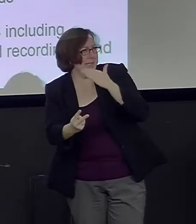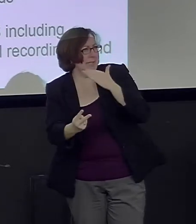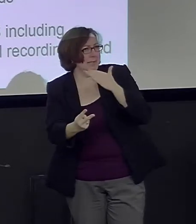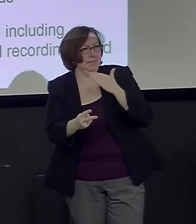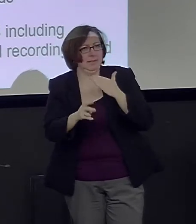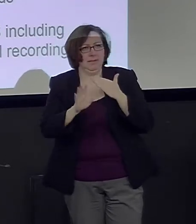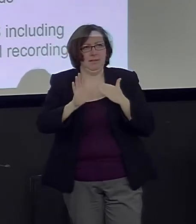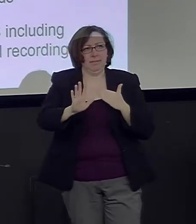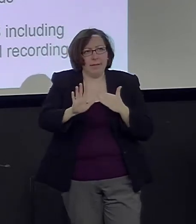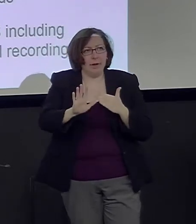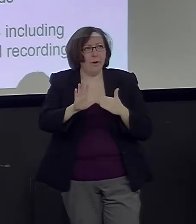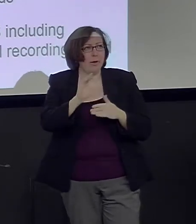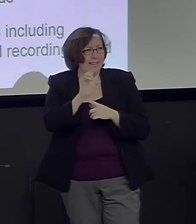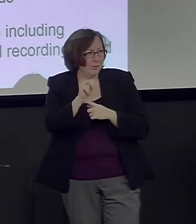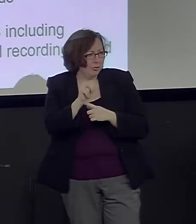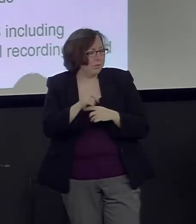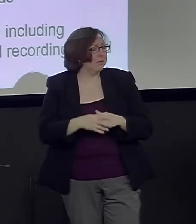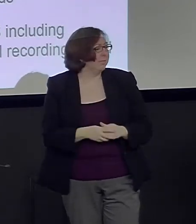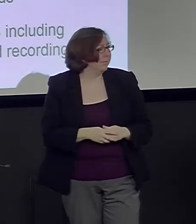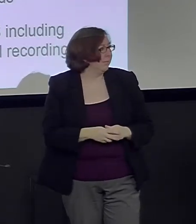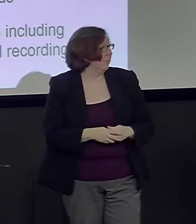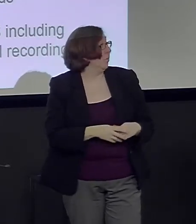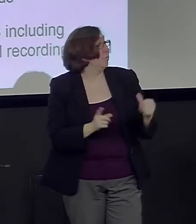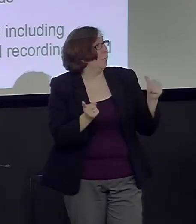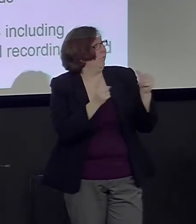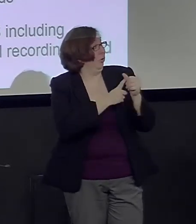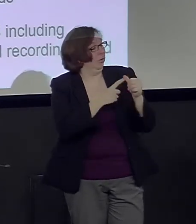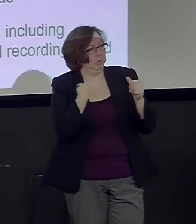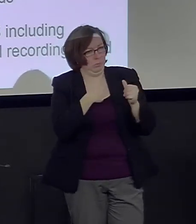And so we're gonna look at that circuitry first,